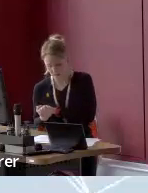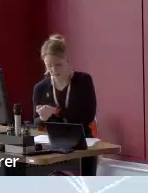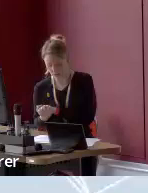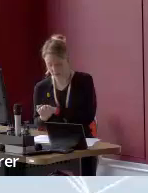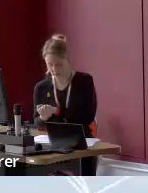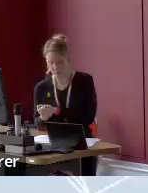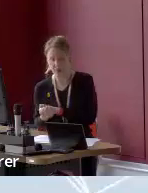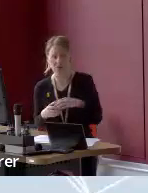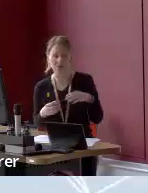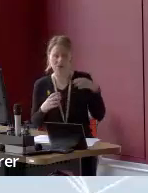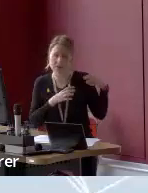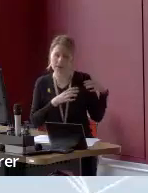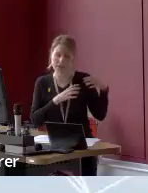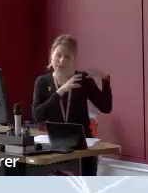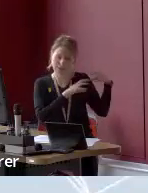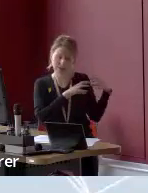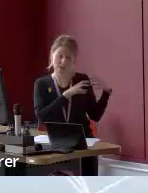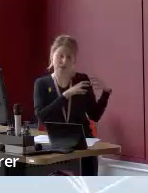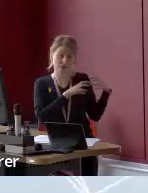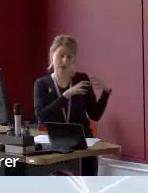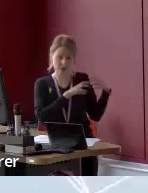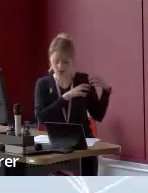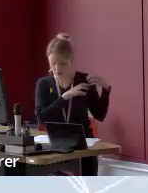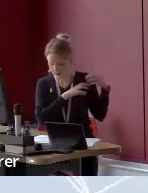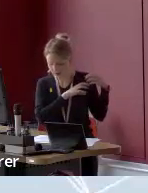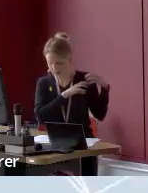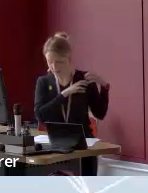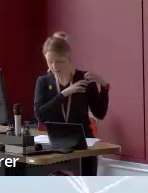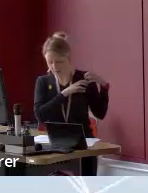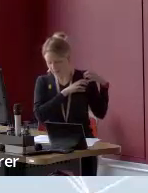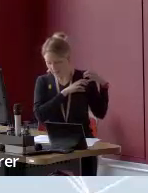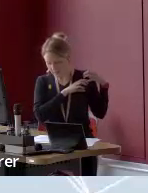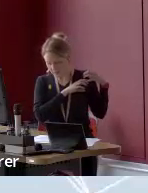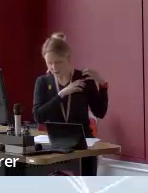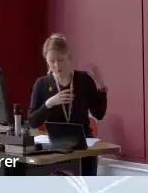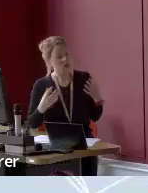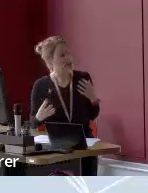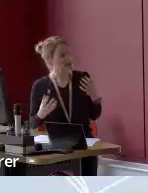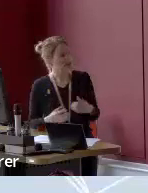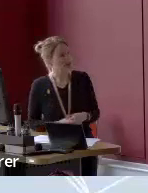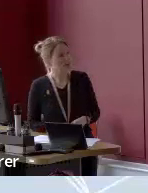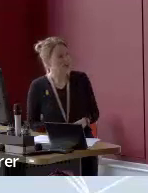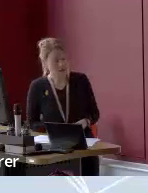approach beyond translating learning disabilities research. So that we could encourage a more